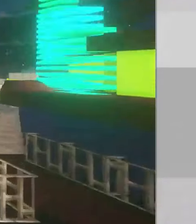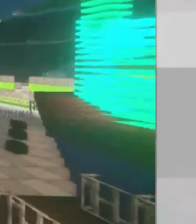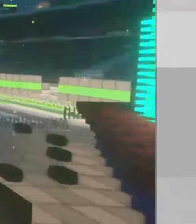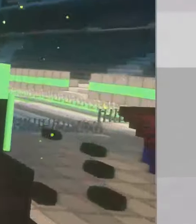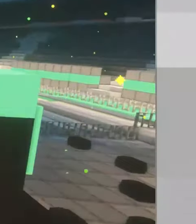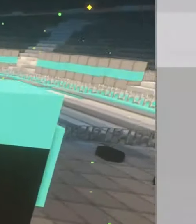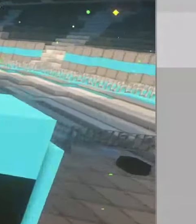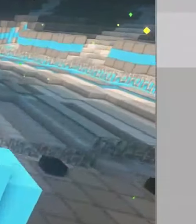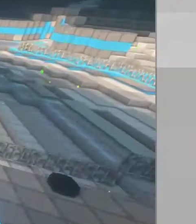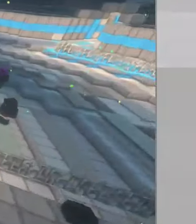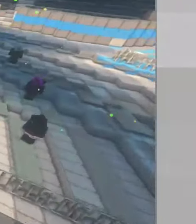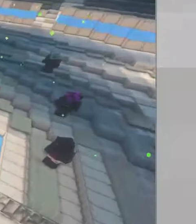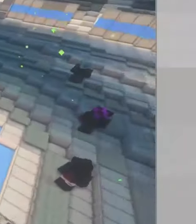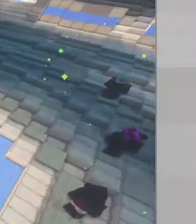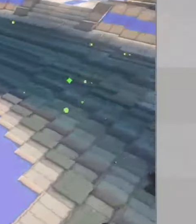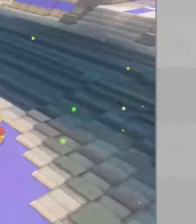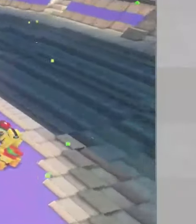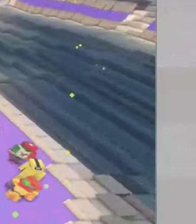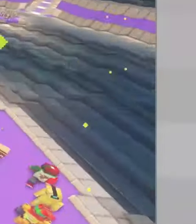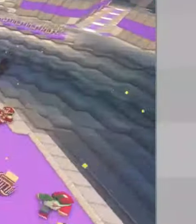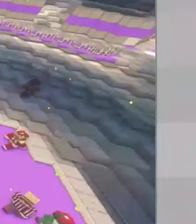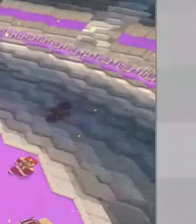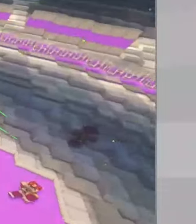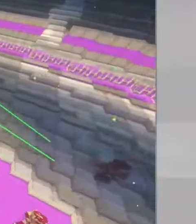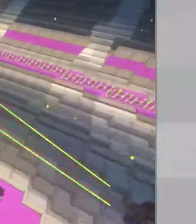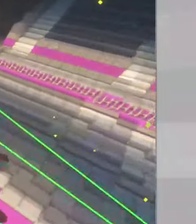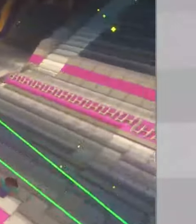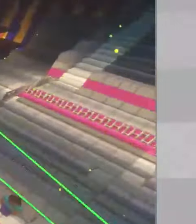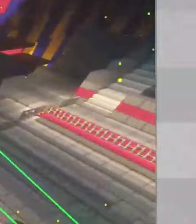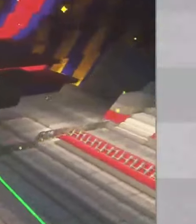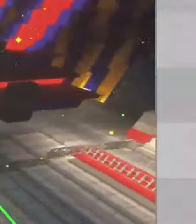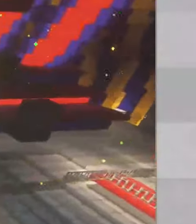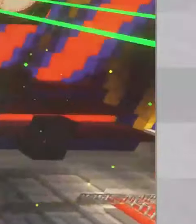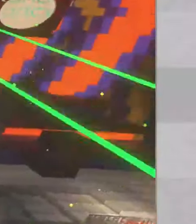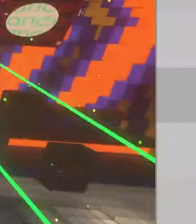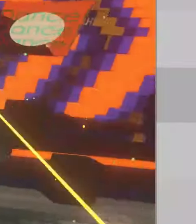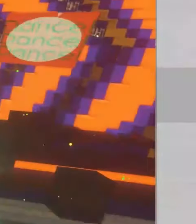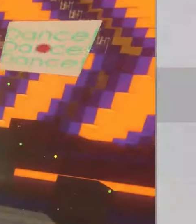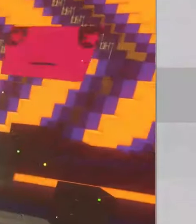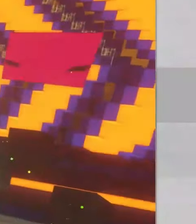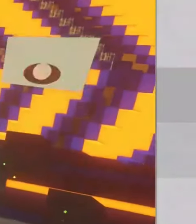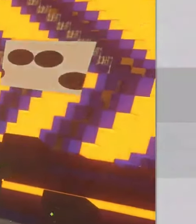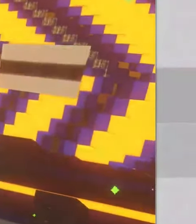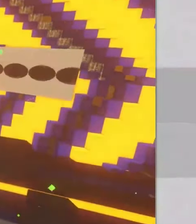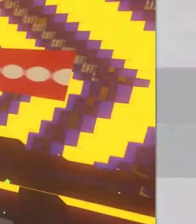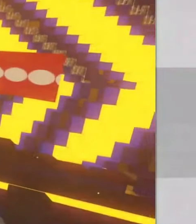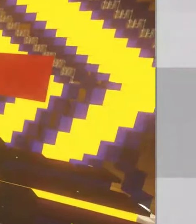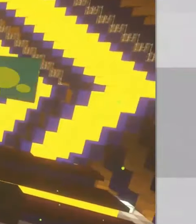2020 TO A TWO-DAY MUSIC FESTIVAL WITH OVER 60 ARTISTS PERFORMING BACK TO BACK TO CELEBRATE.